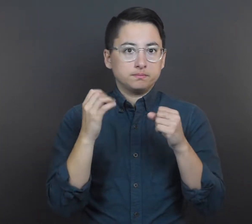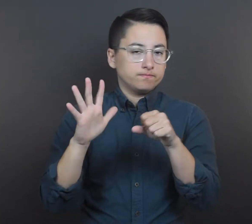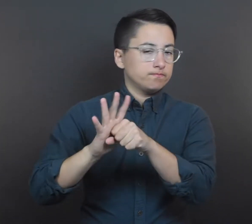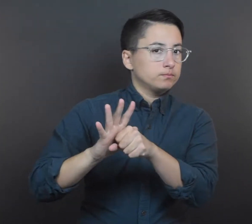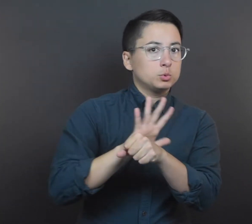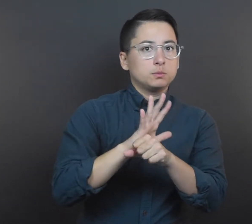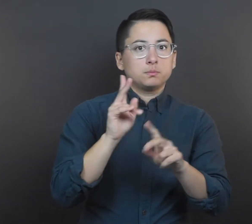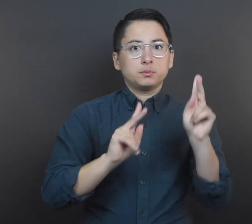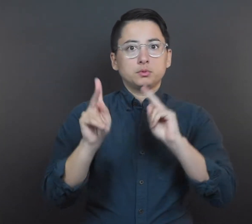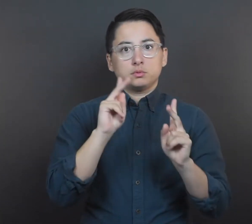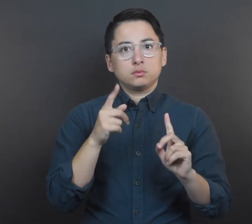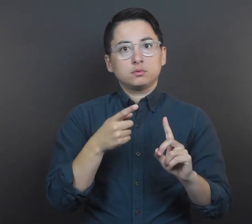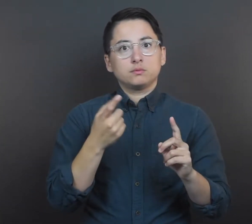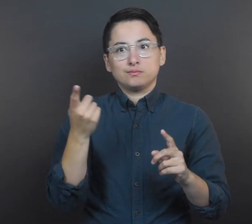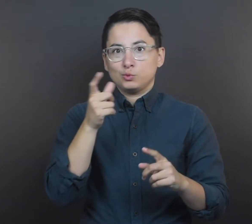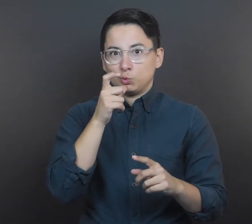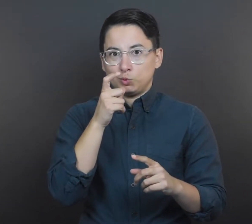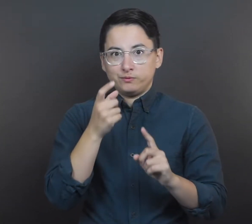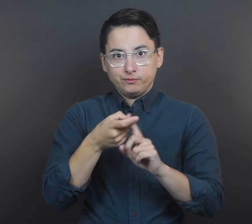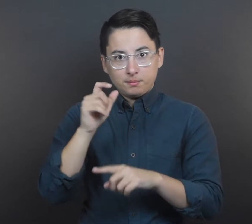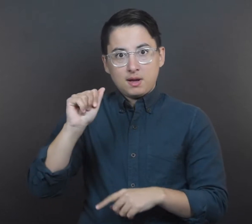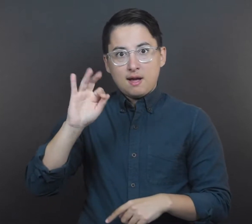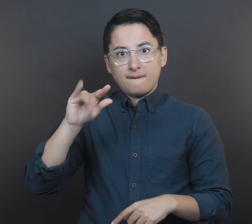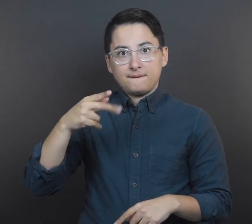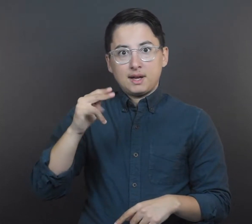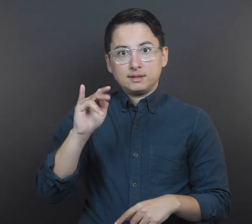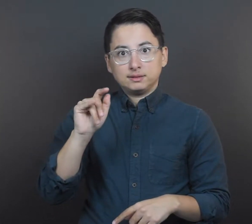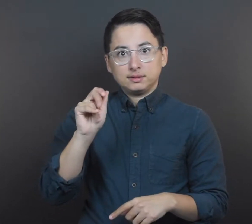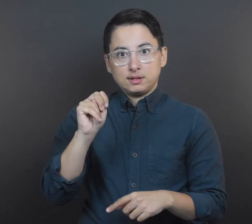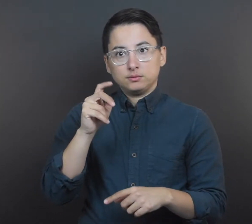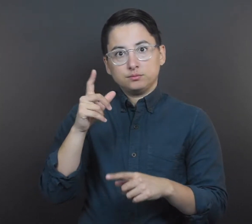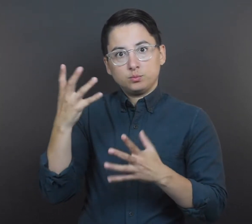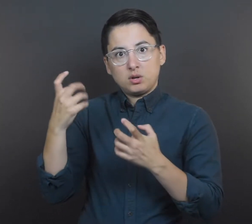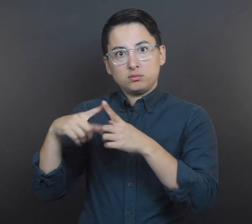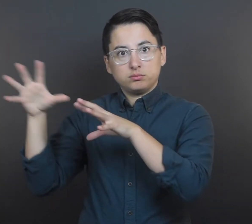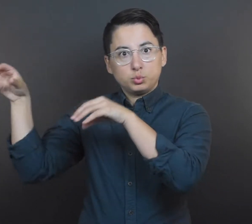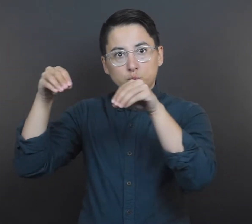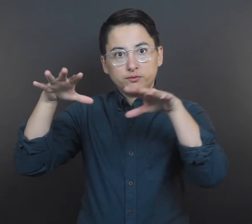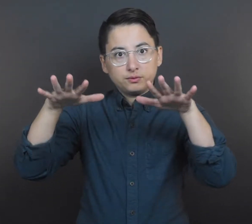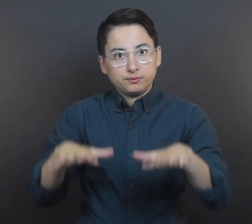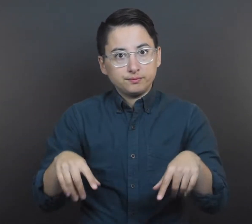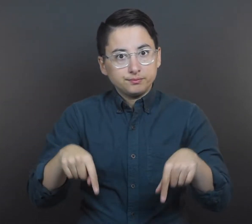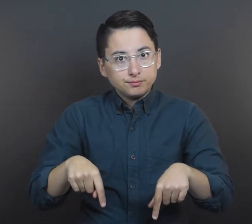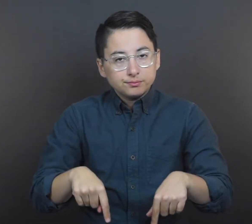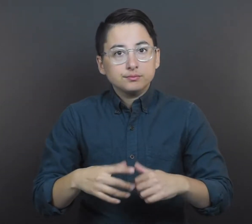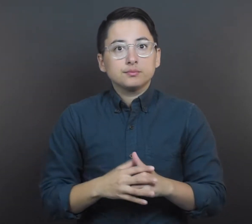Those flights brought in a getaway plane full of Afghan nationals, or expats (a person who